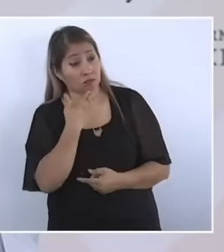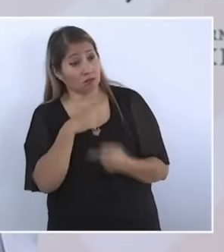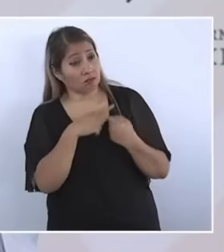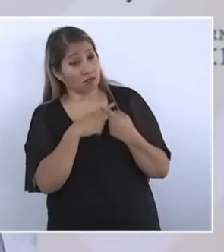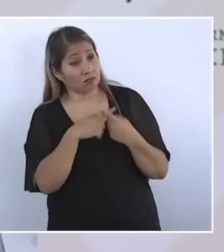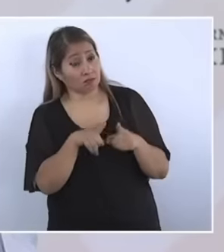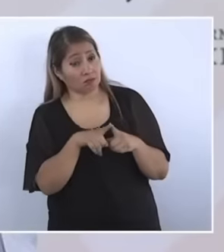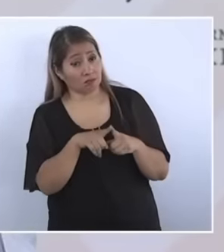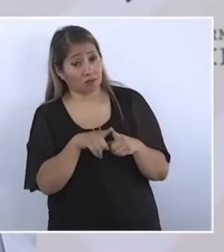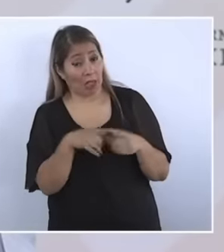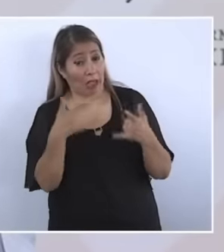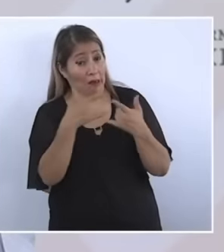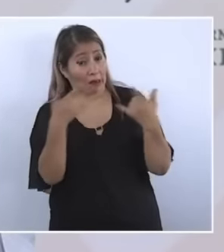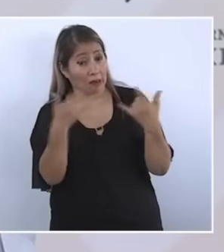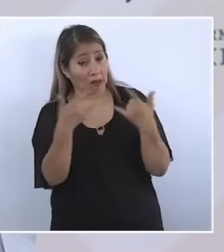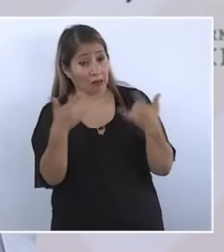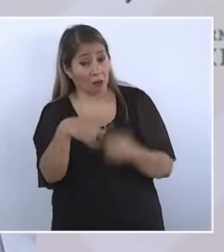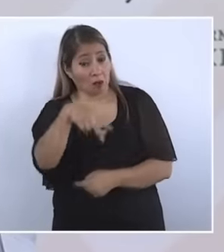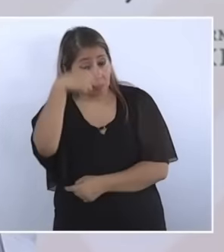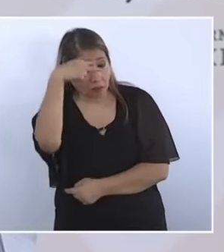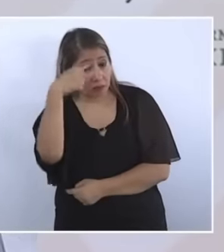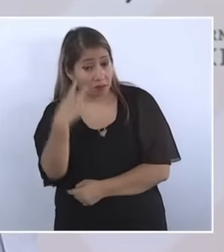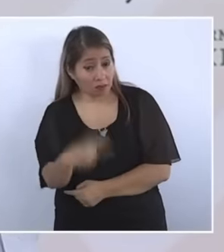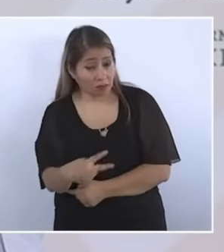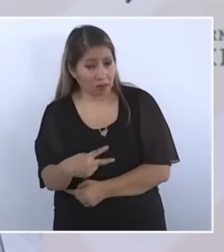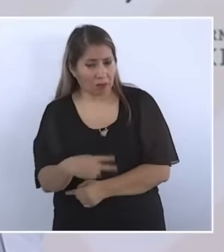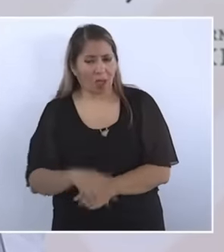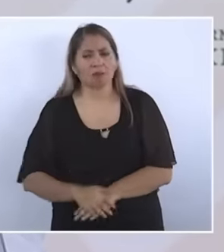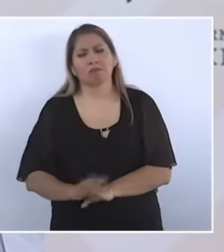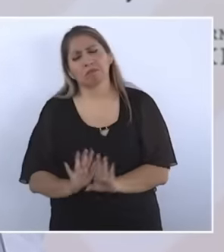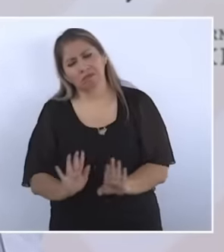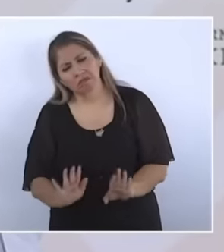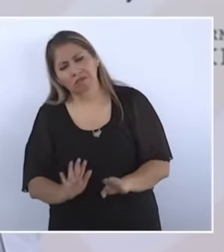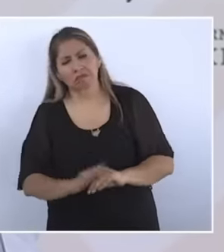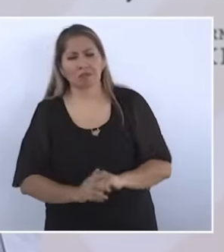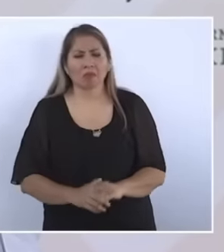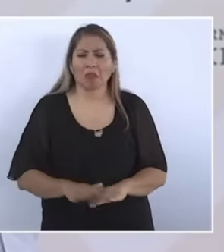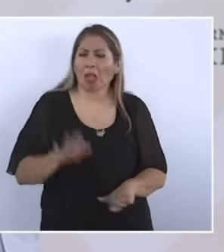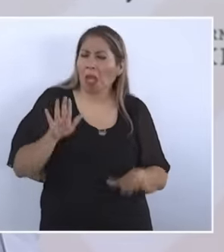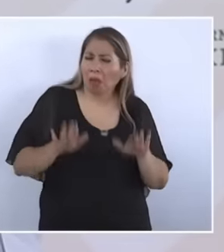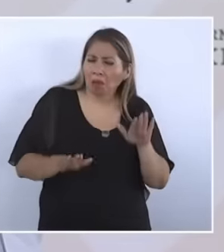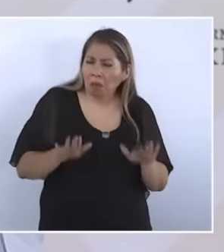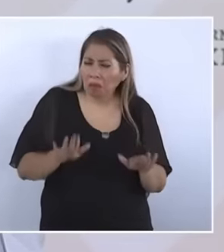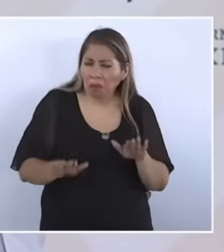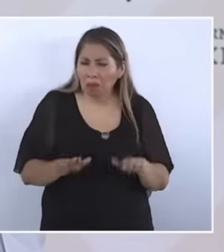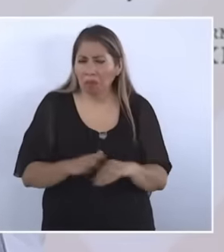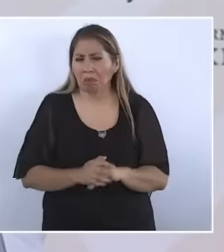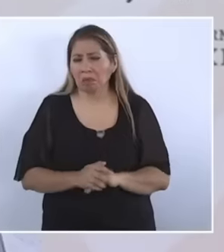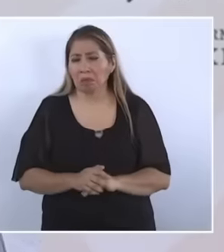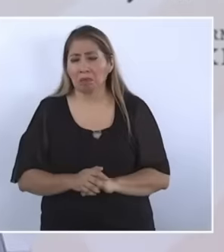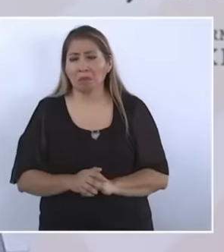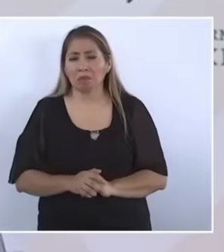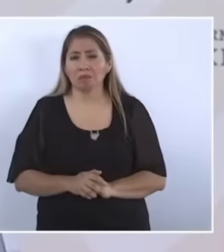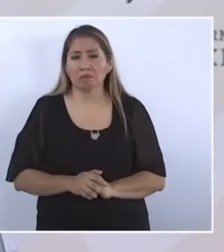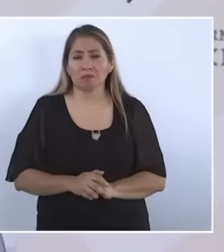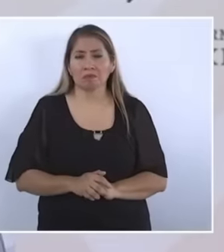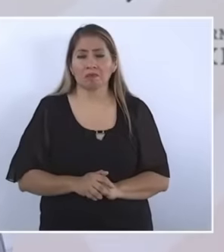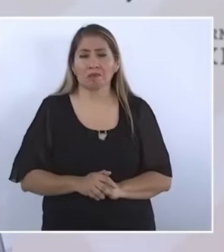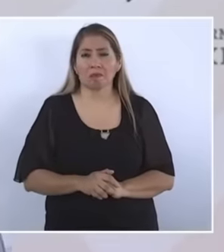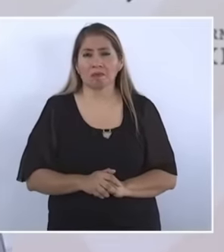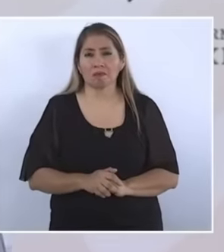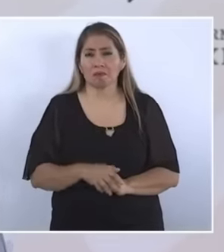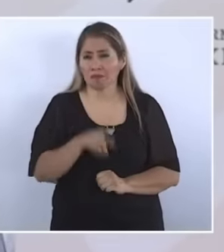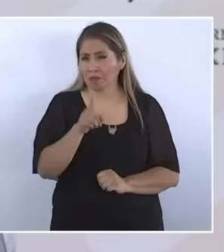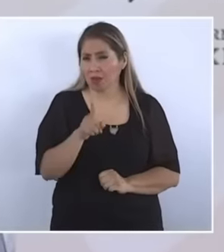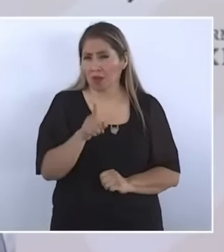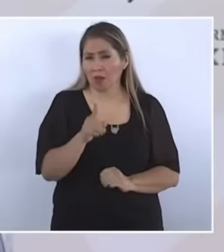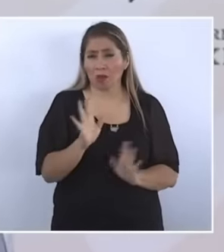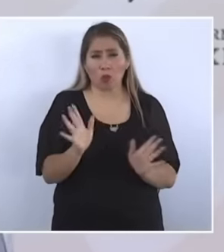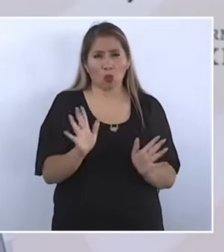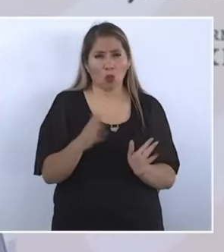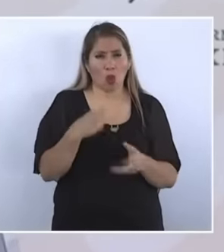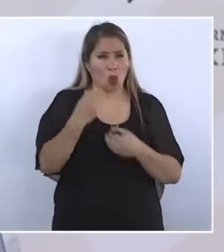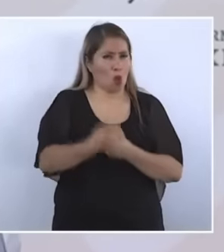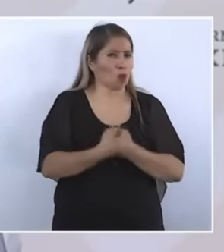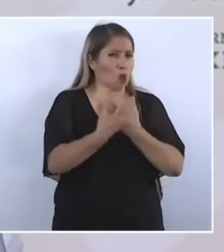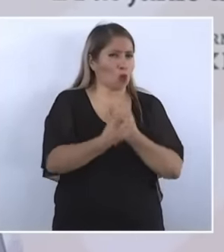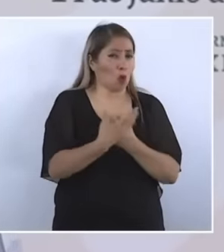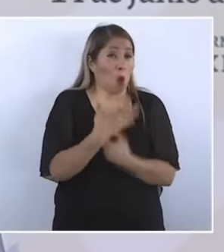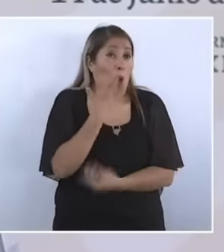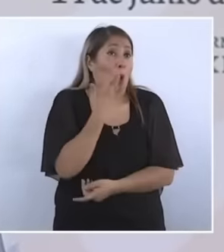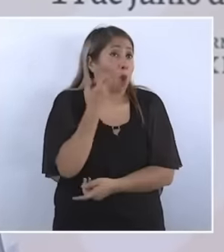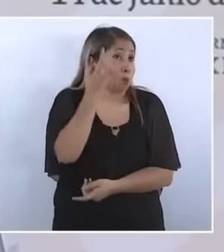history of our country sometimes we do not internalize it we do not conceive it in